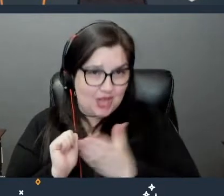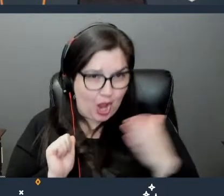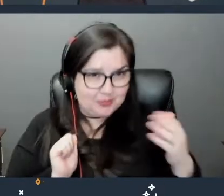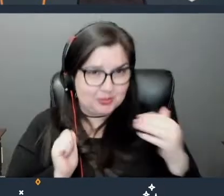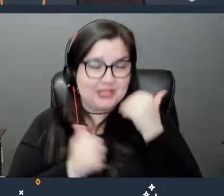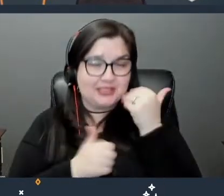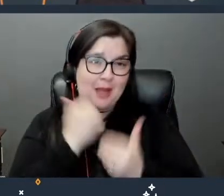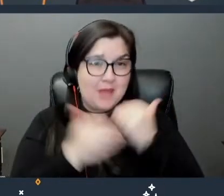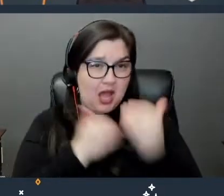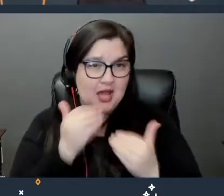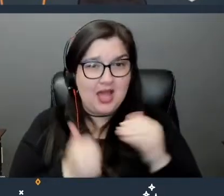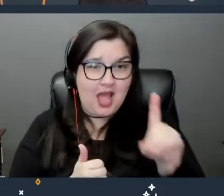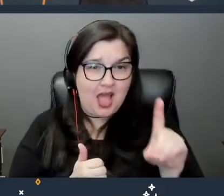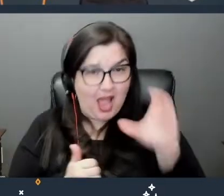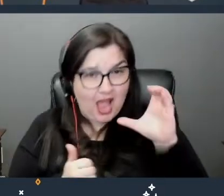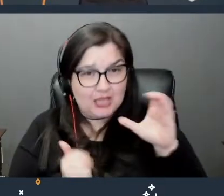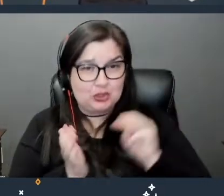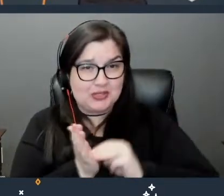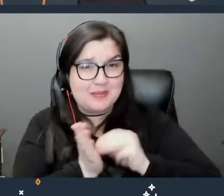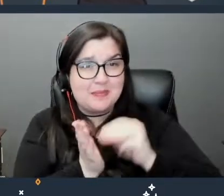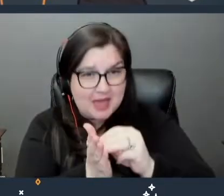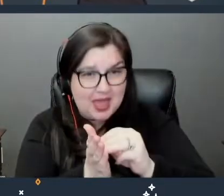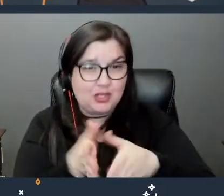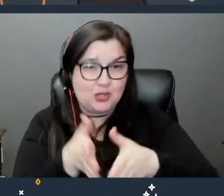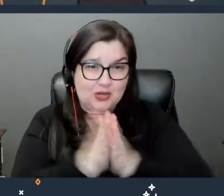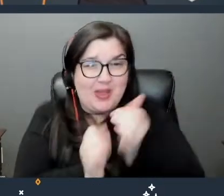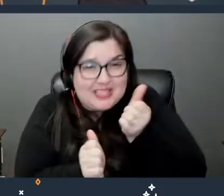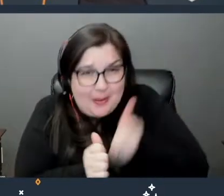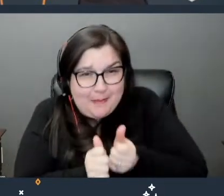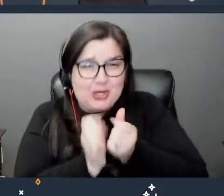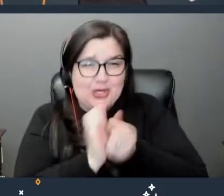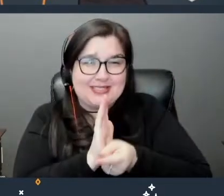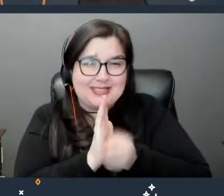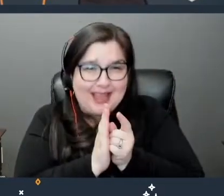a hundred million requests per second. And the 200 trillion objects works out